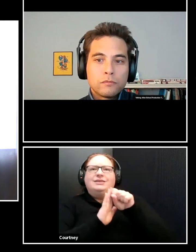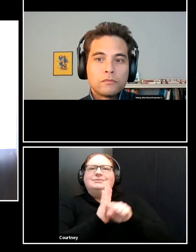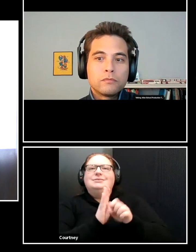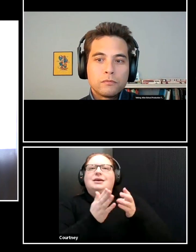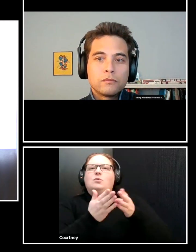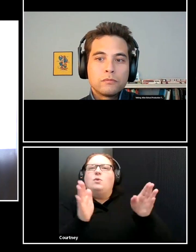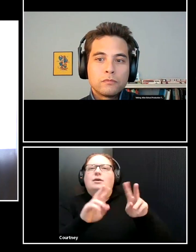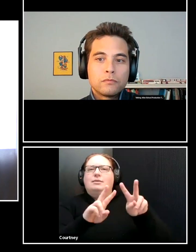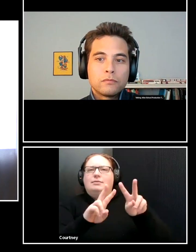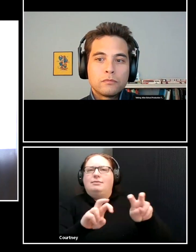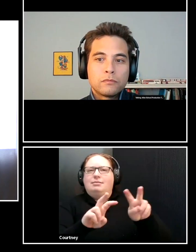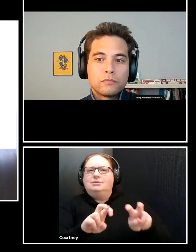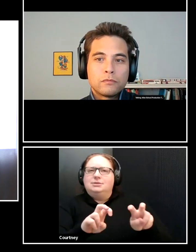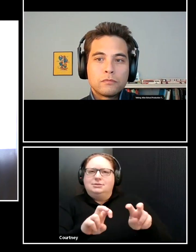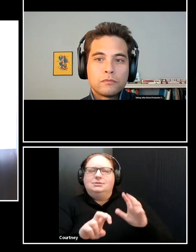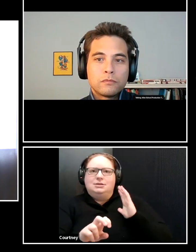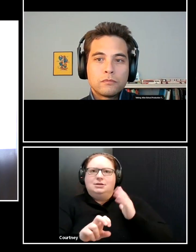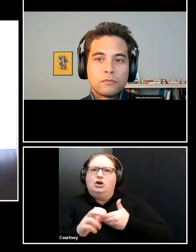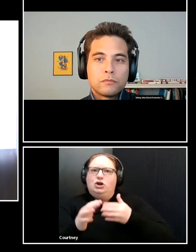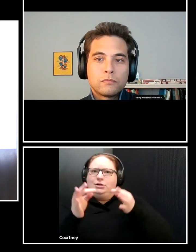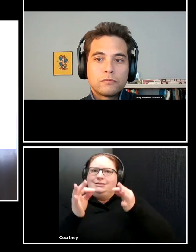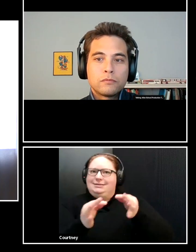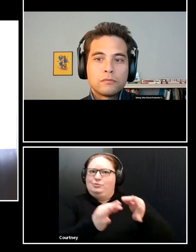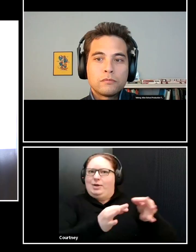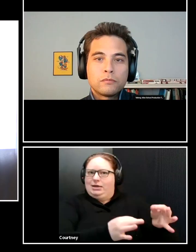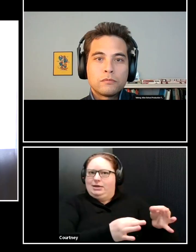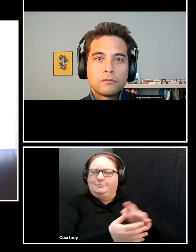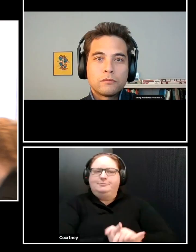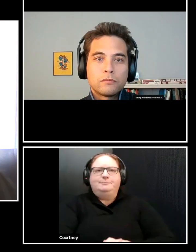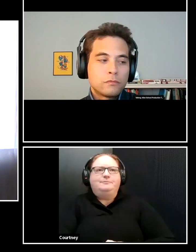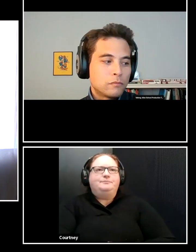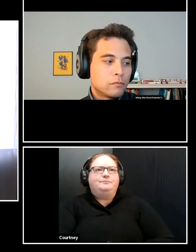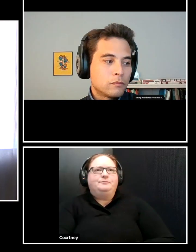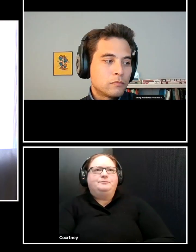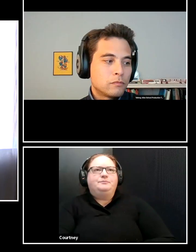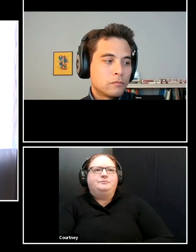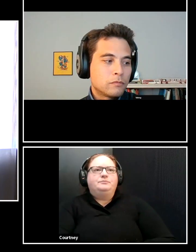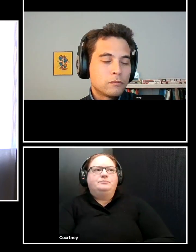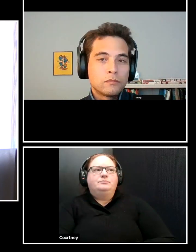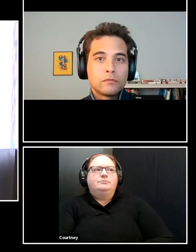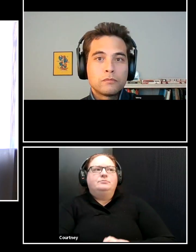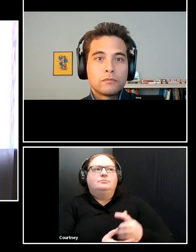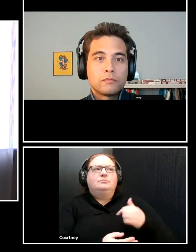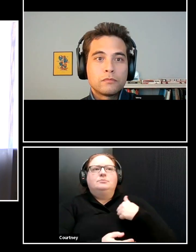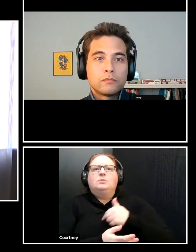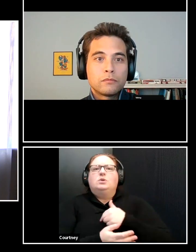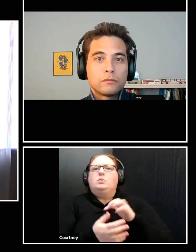and and our decision- making there which um as we mentioned is kind of really in in collaboration